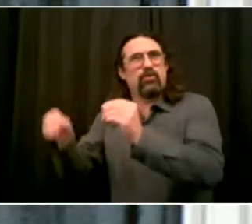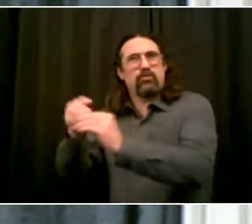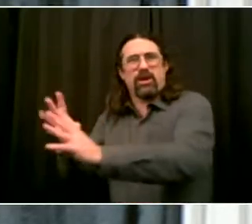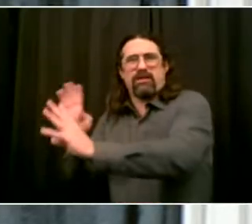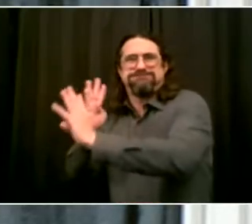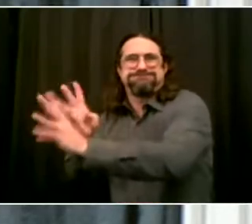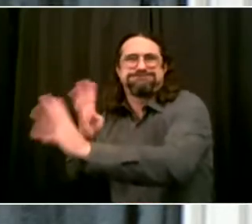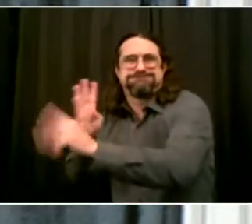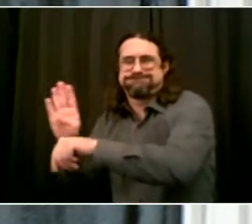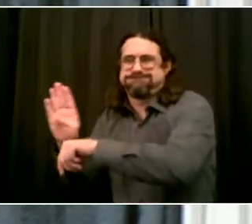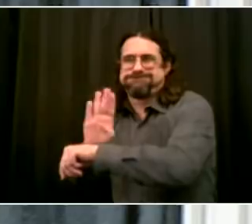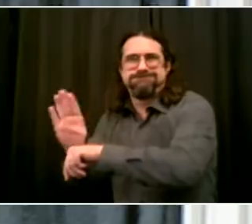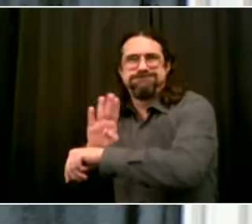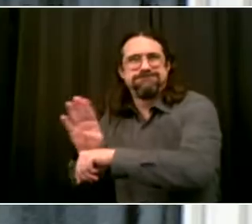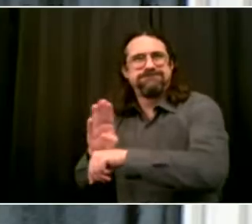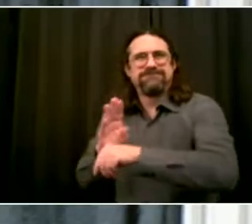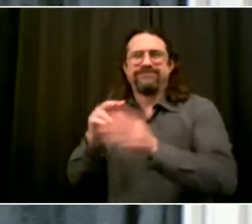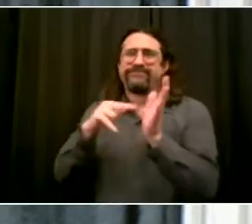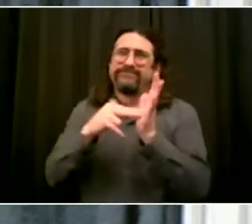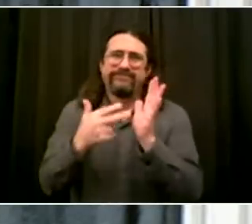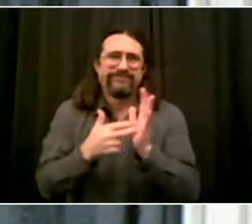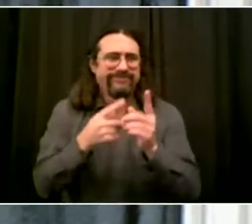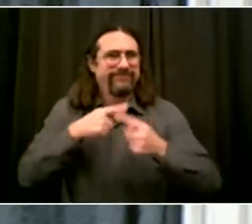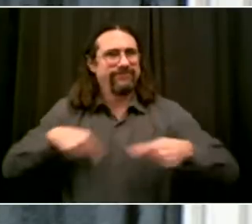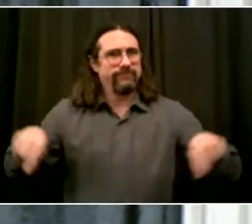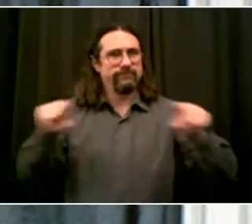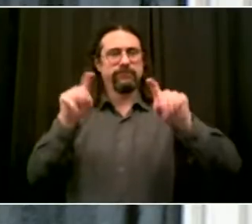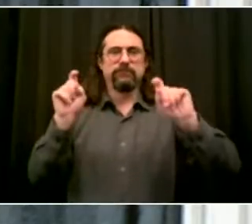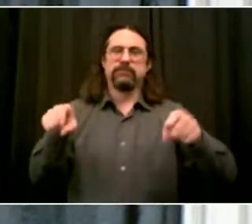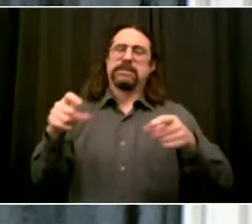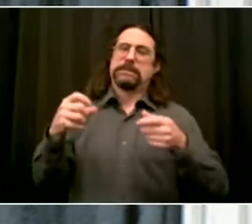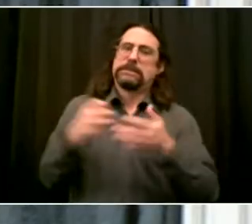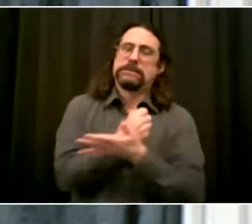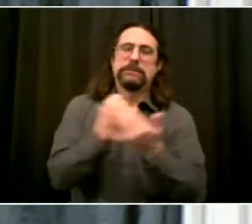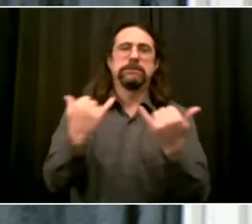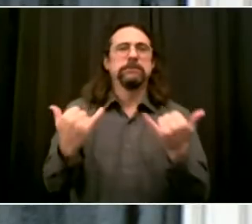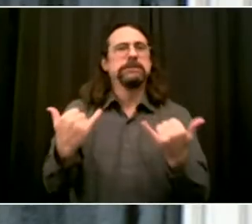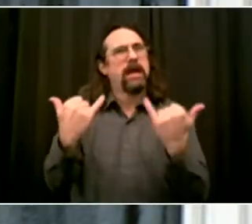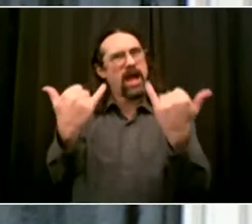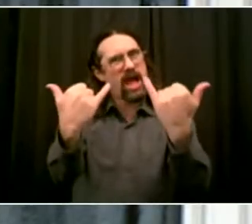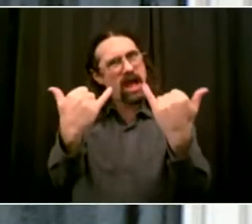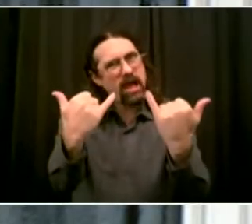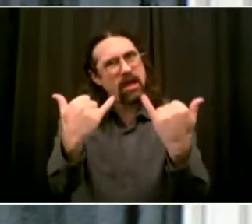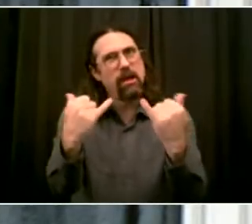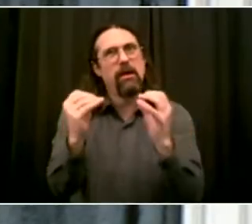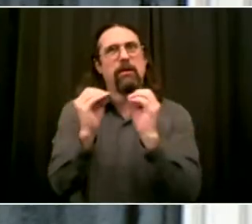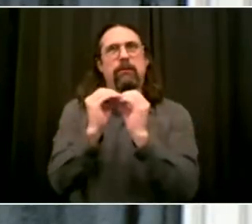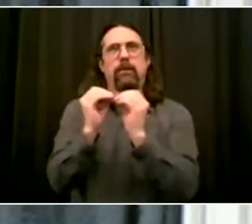WEEK IN TERMS OF HOSPITALIZATIONS INCREASING AS WELL. WE MAIAIANTIN OUR VIGILANCE.